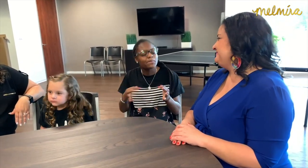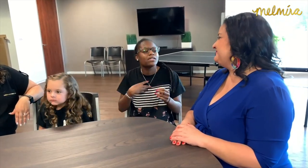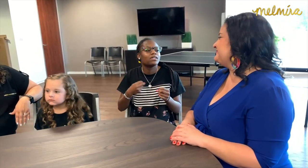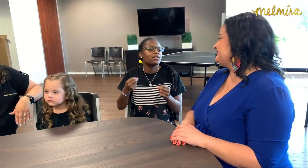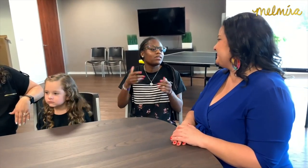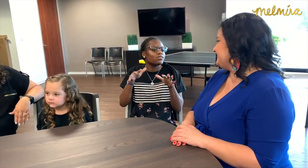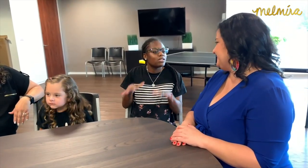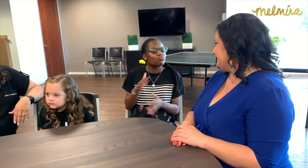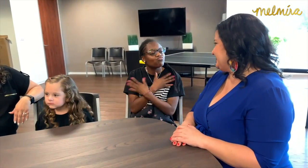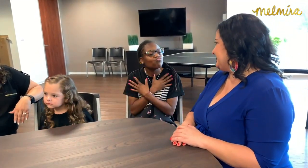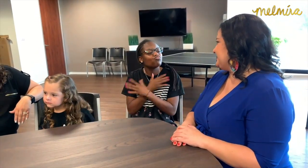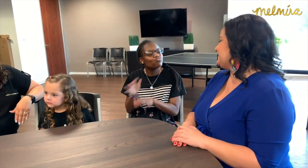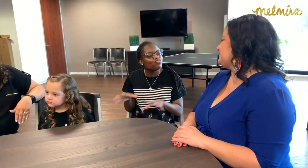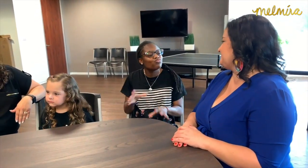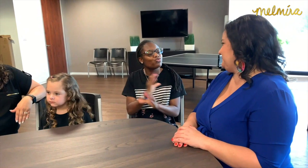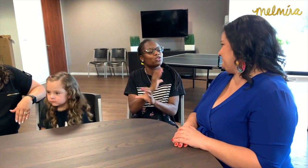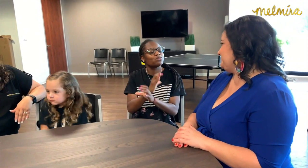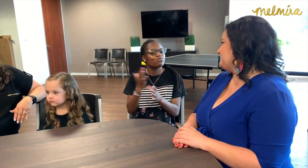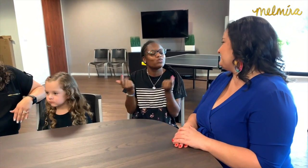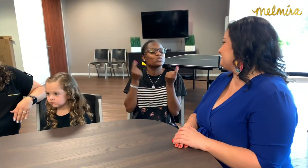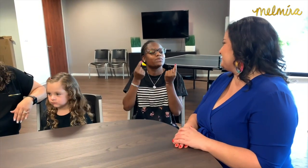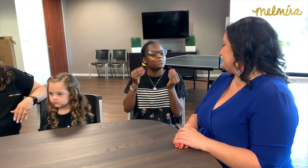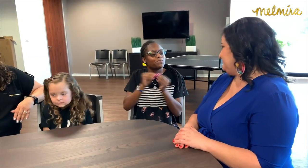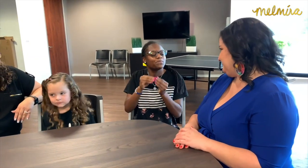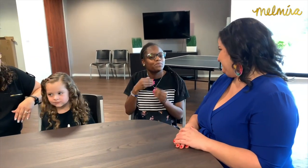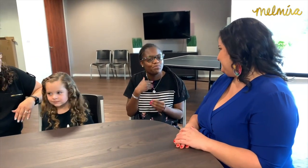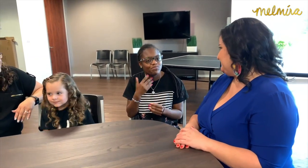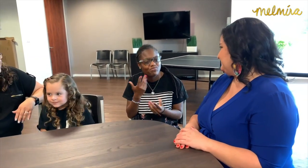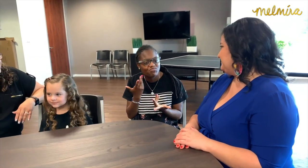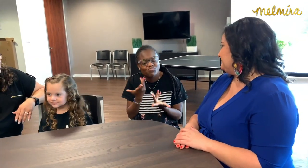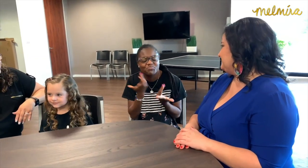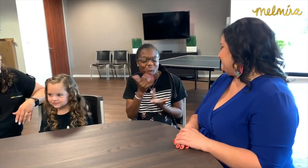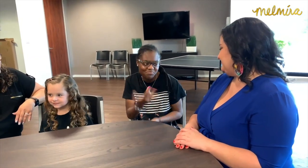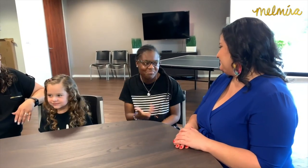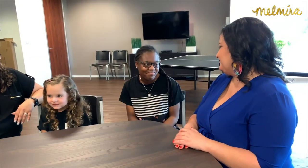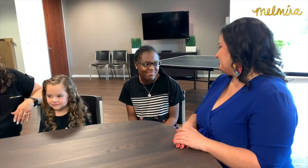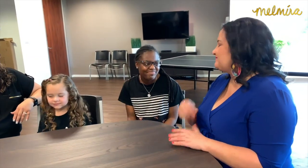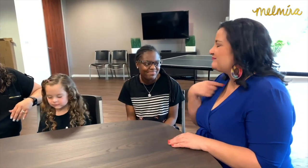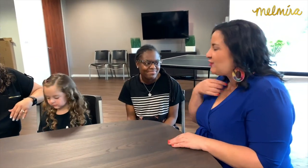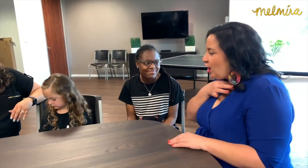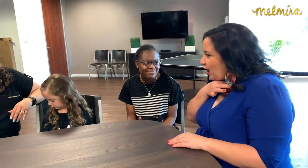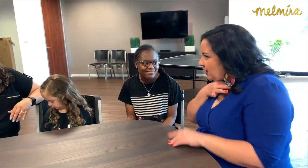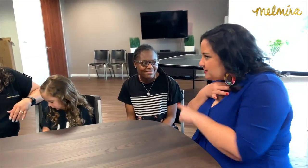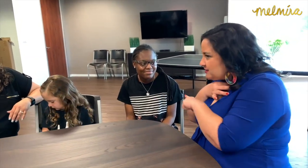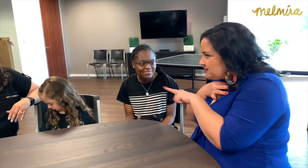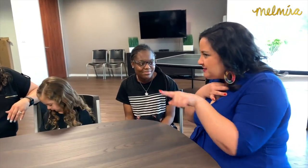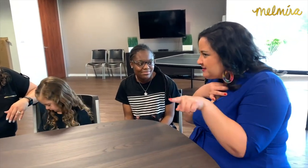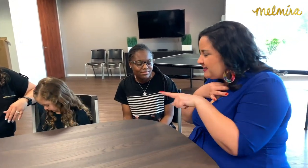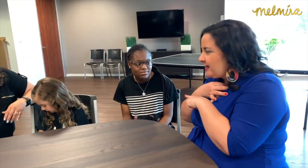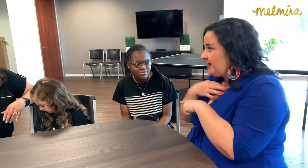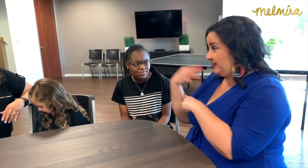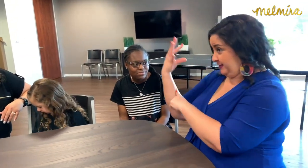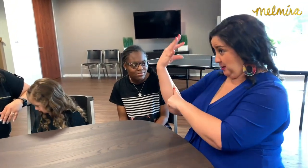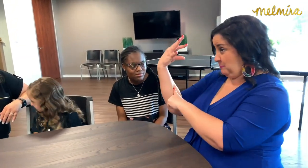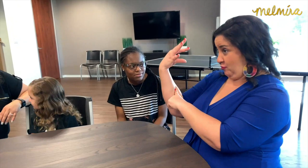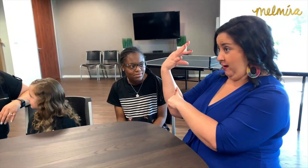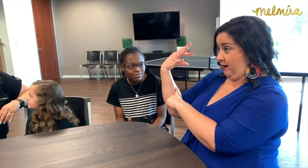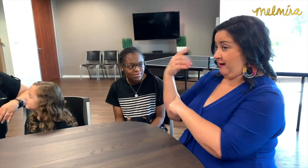and I can just chill and do my stuff. That's all. I'm curious, when you're in front of the cameras,